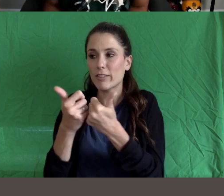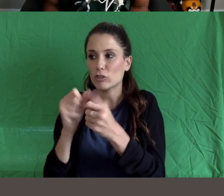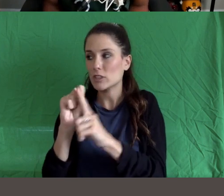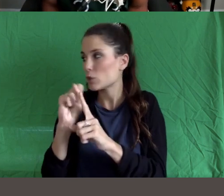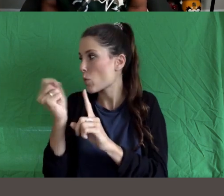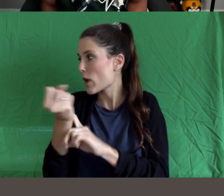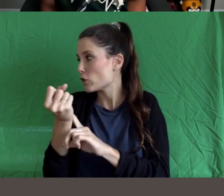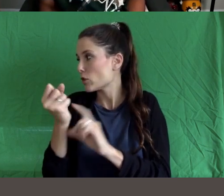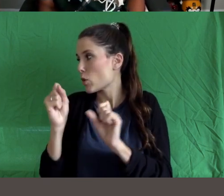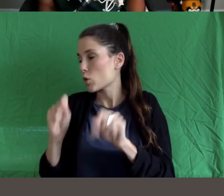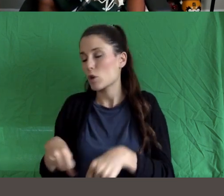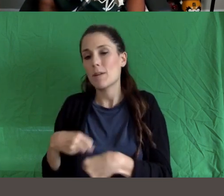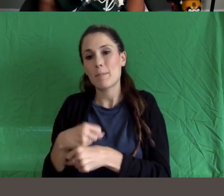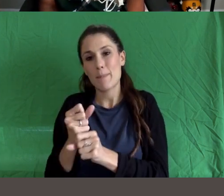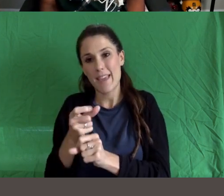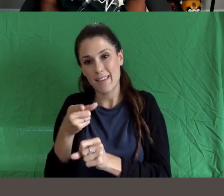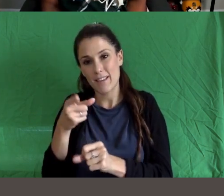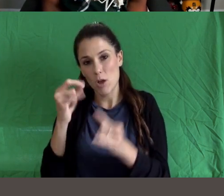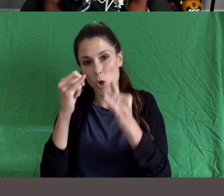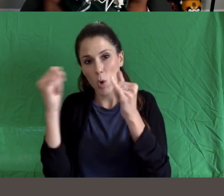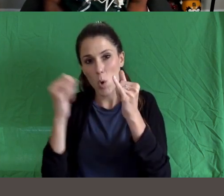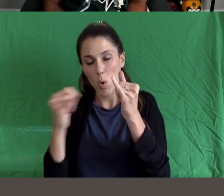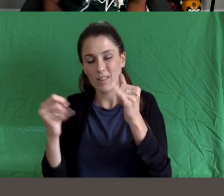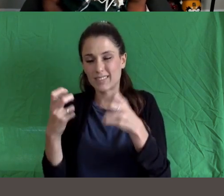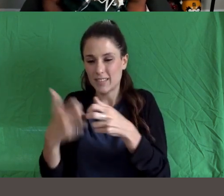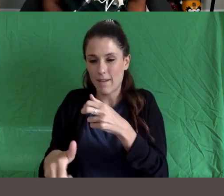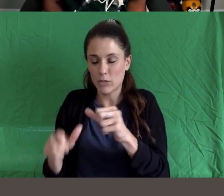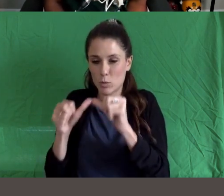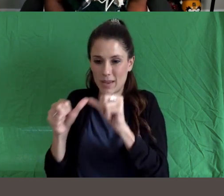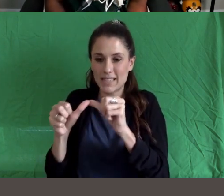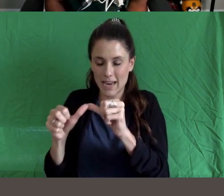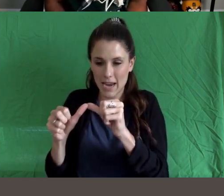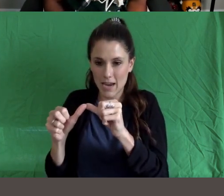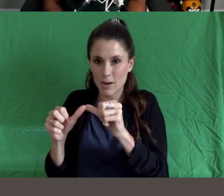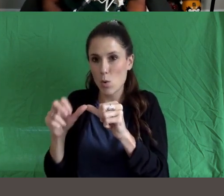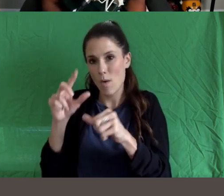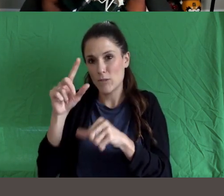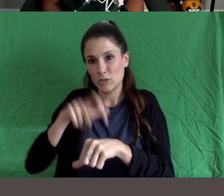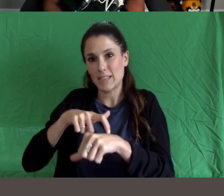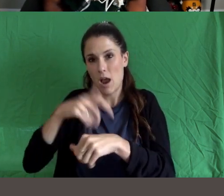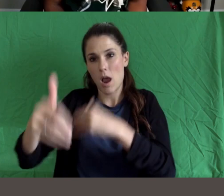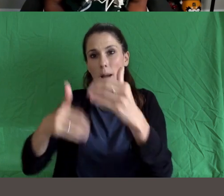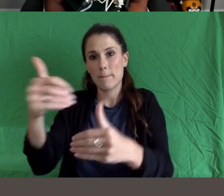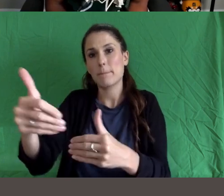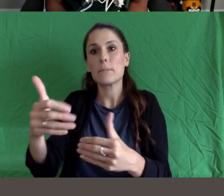could make your code hard to maintain over time? If that's the case, then maybe you write your